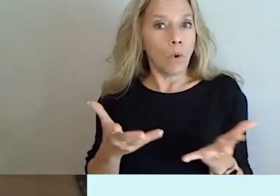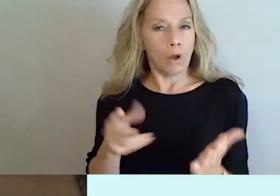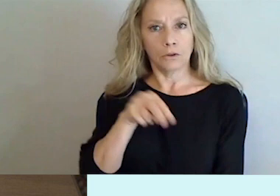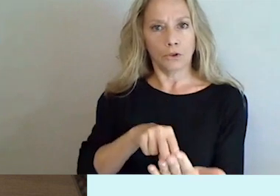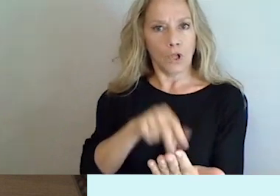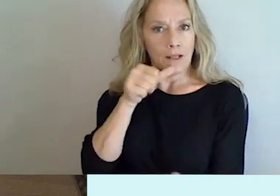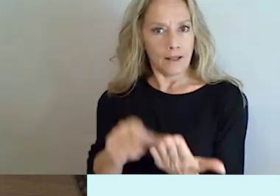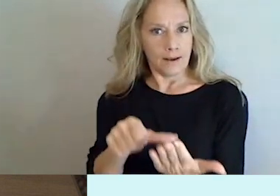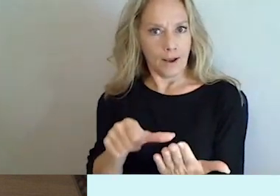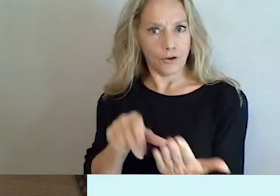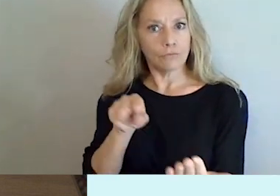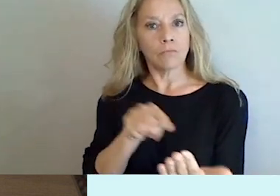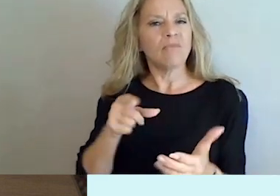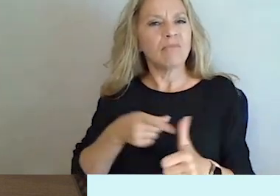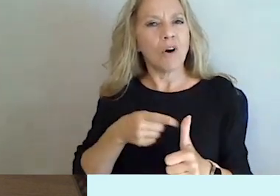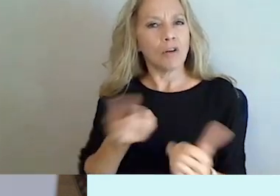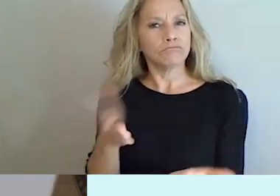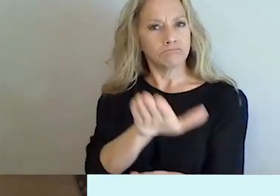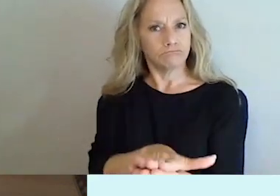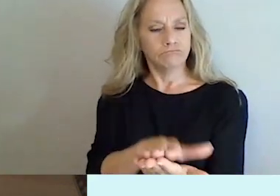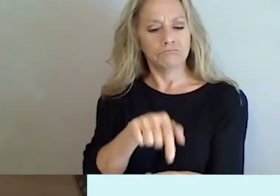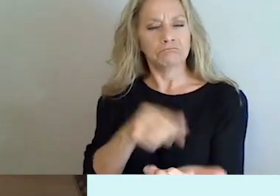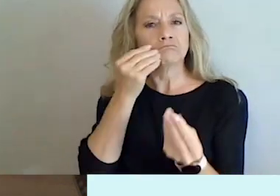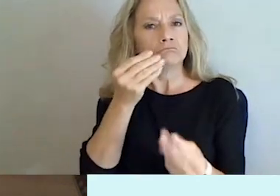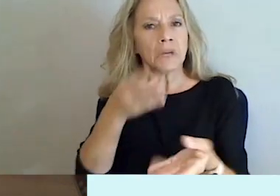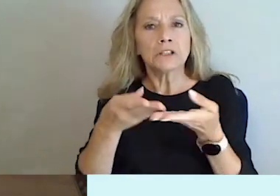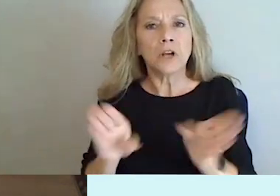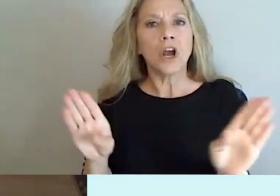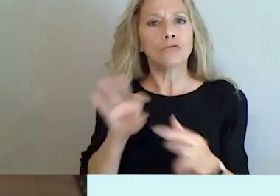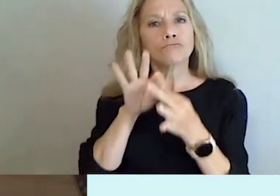The first page will provide general information about your letter and TennCare Connect.